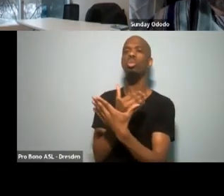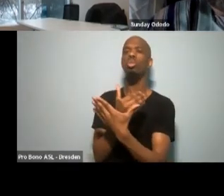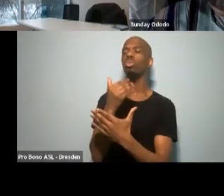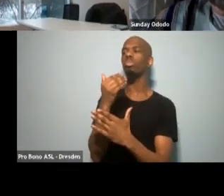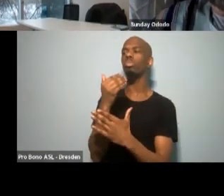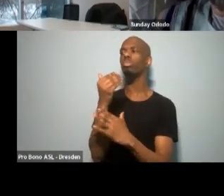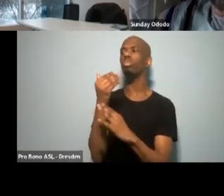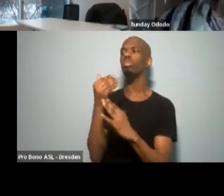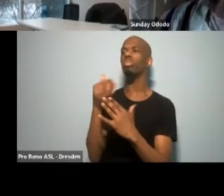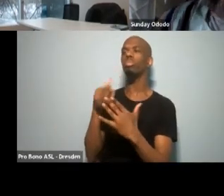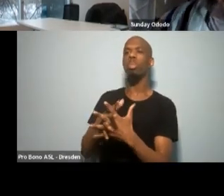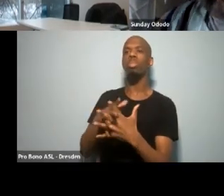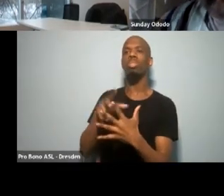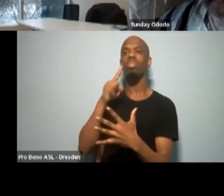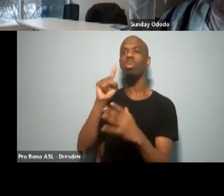in the creative industries,